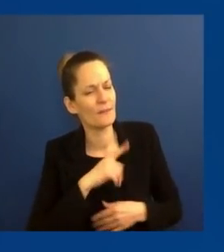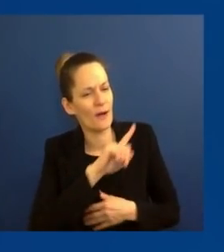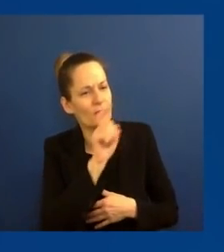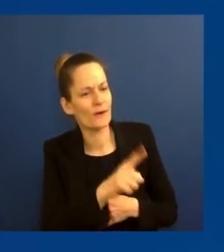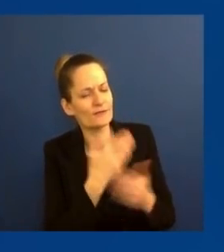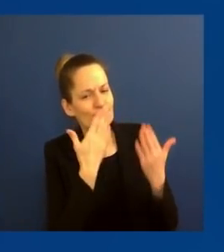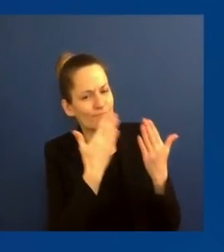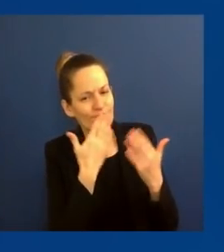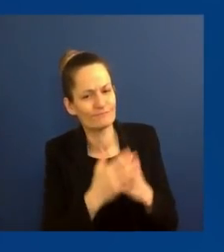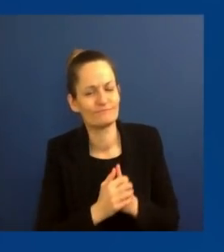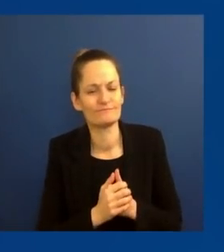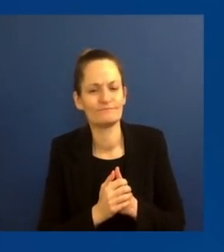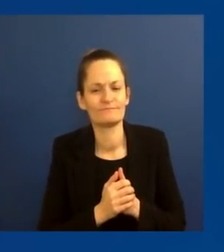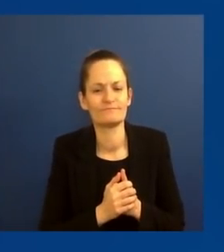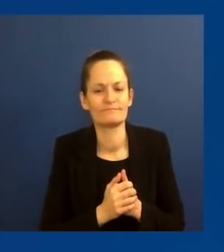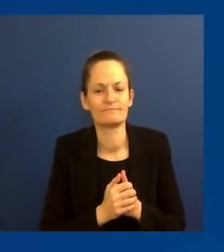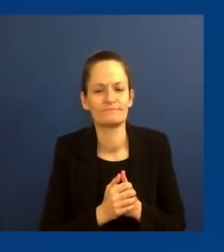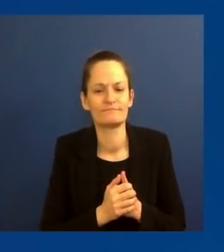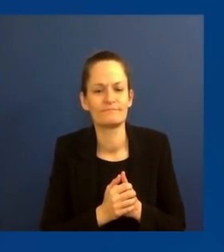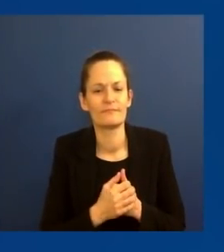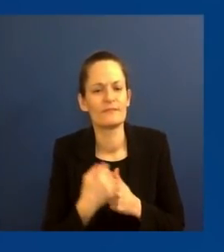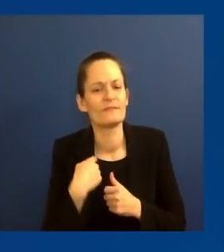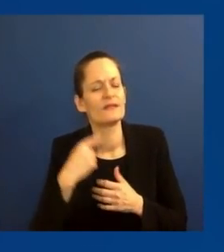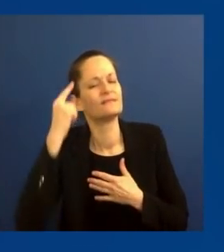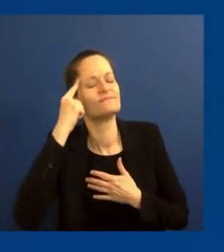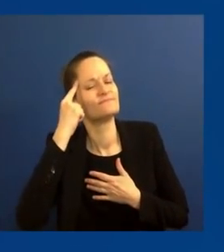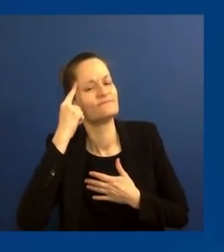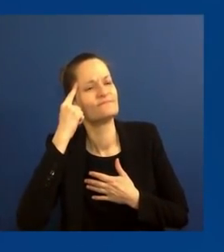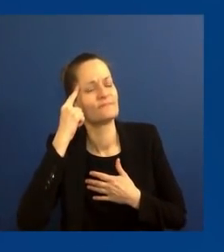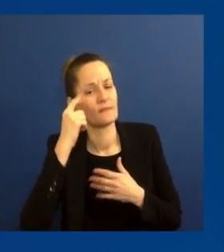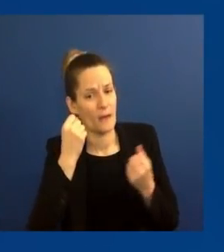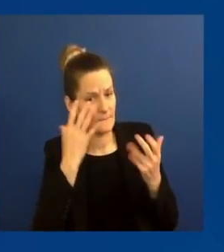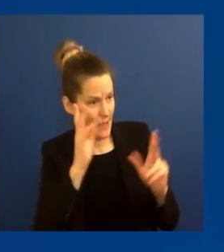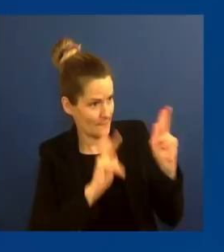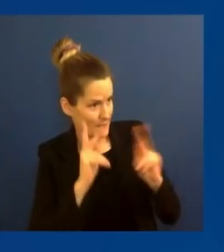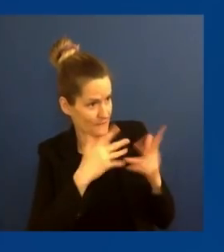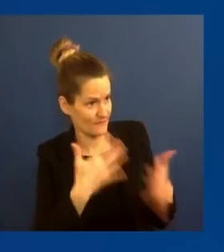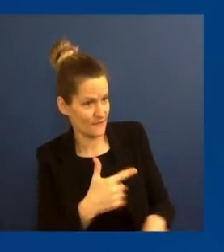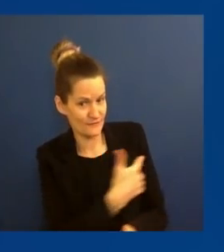First, many people who are vaccinated and have nonetheless gotten infected with Omicron